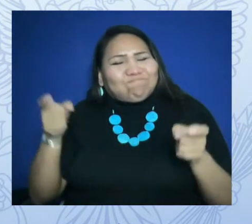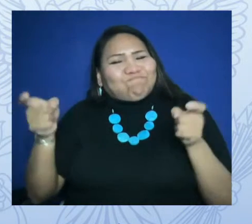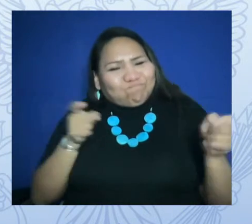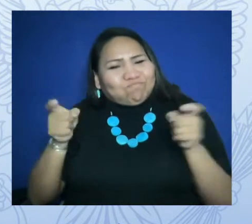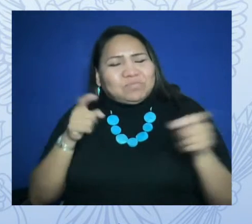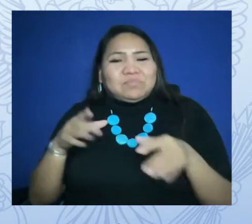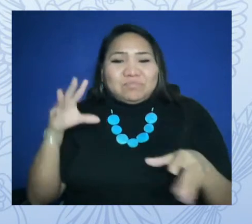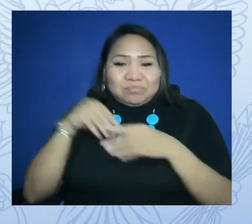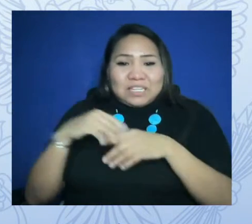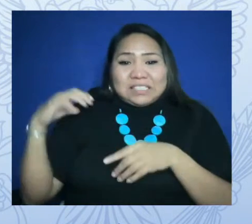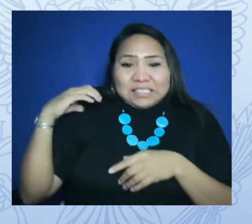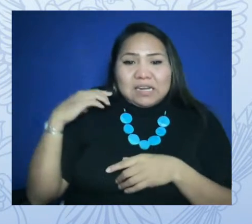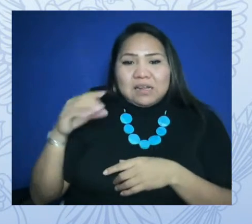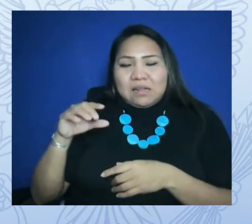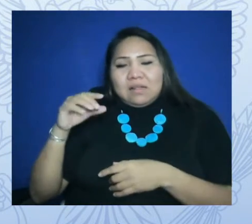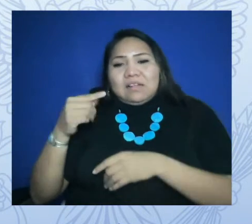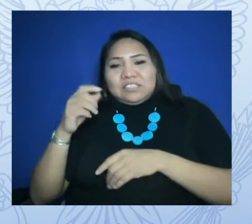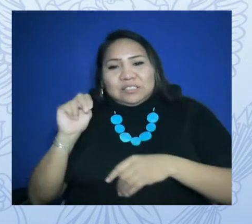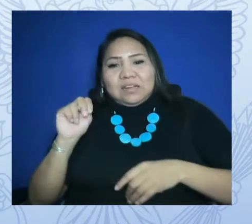to serve as treasurer of the United States.